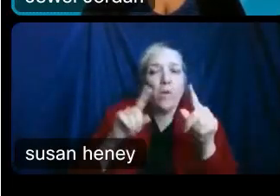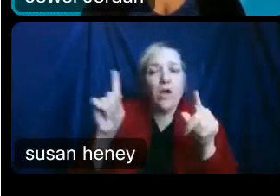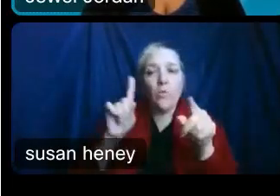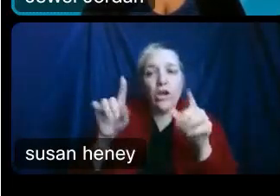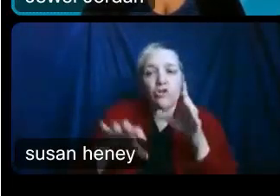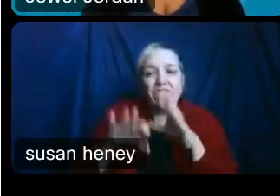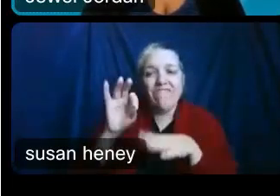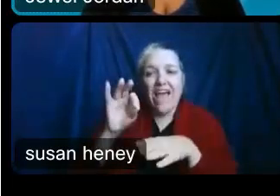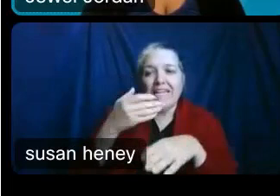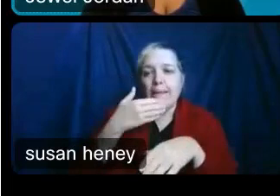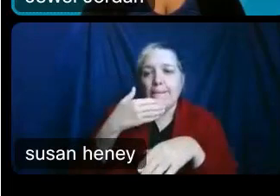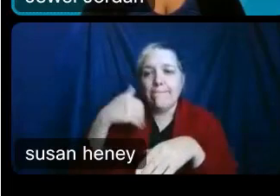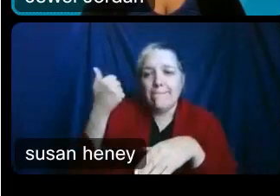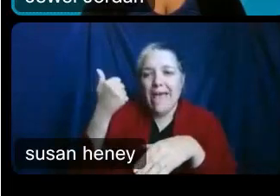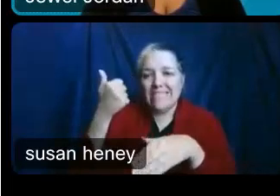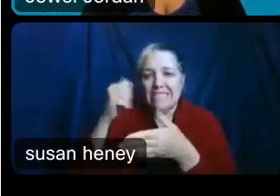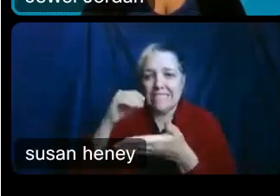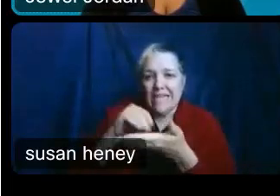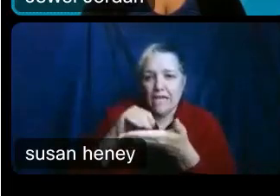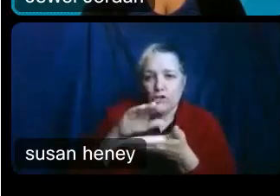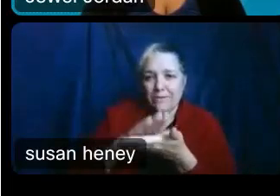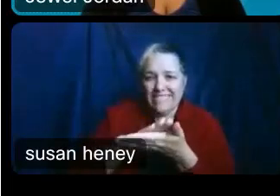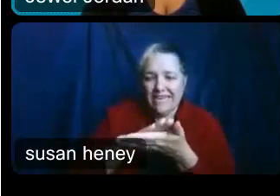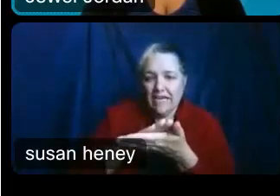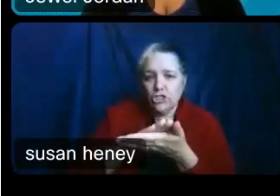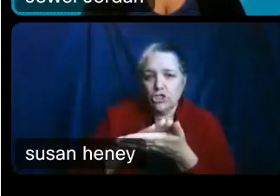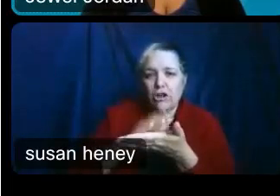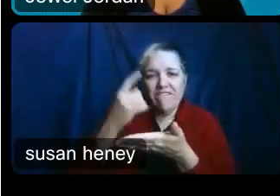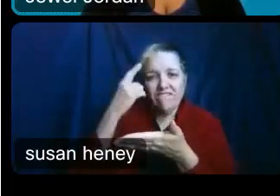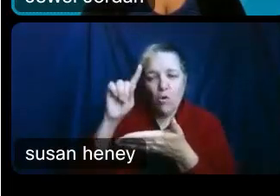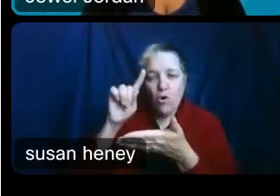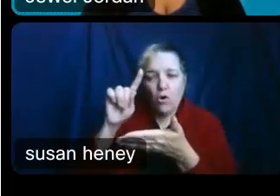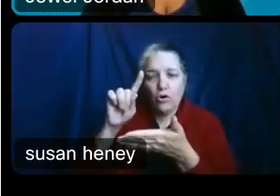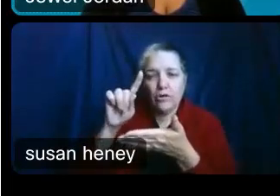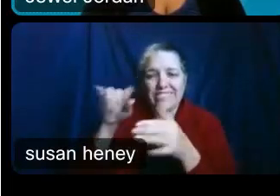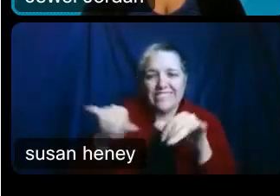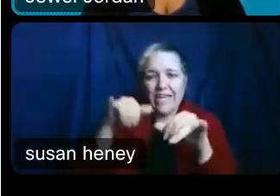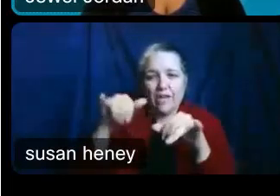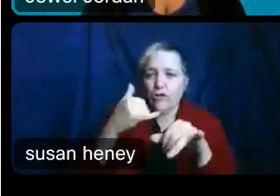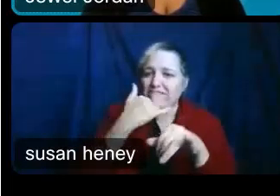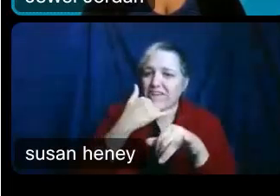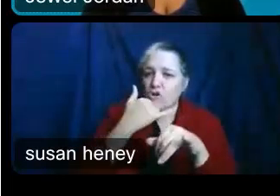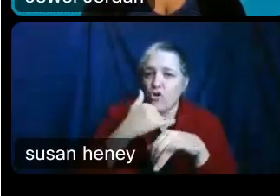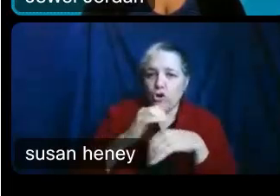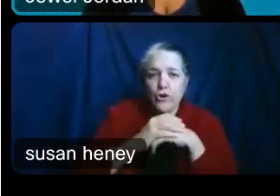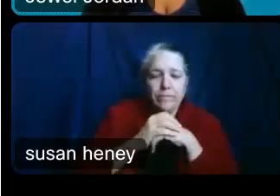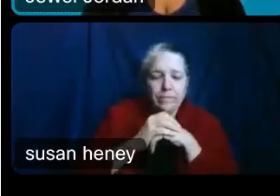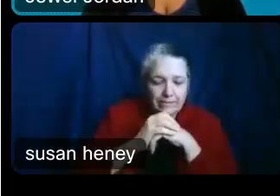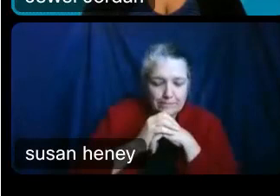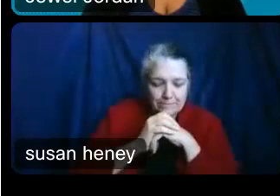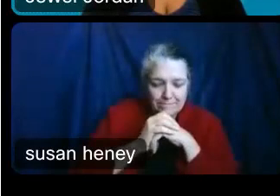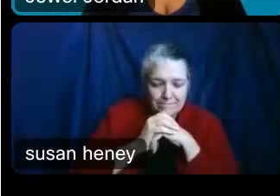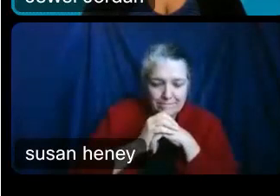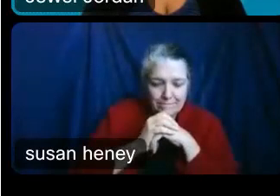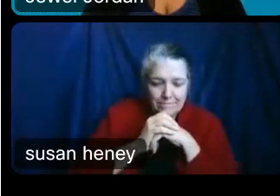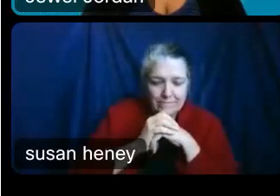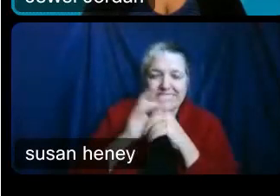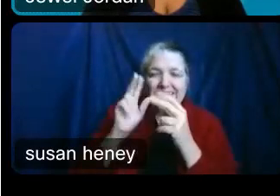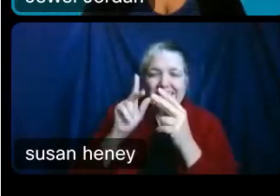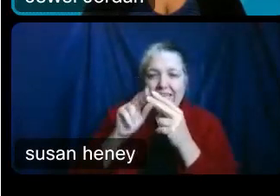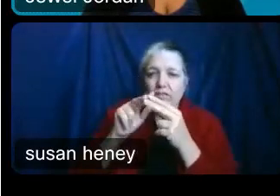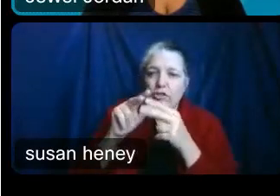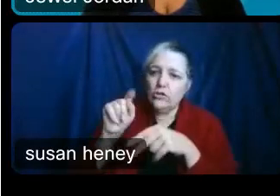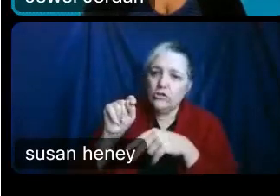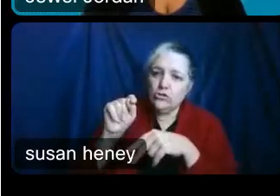to calculate standard error. Either for the -- looking at trends by year to see if there's